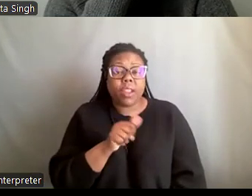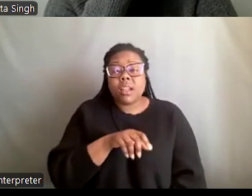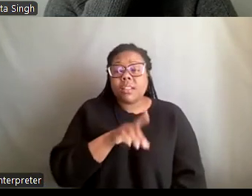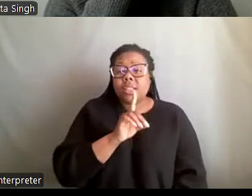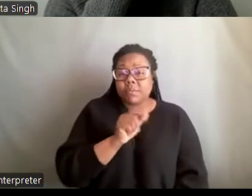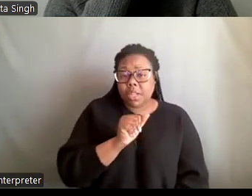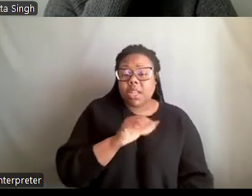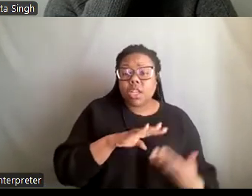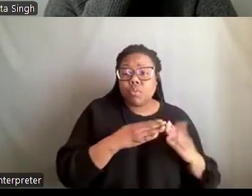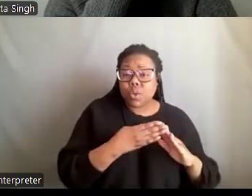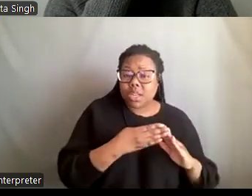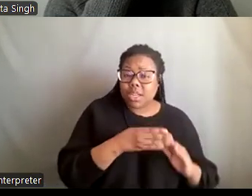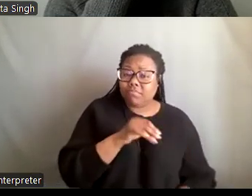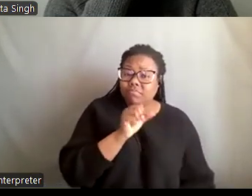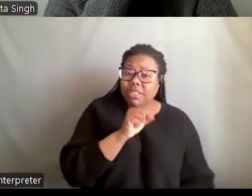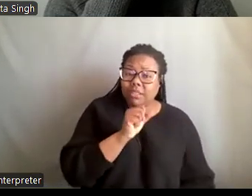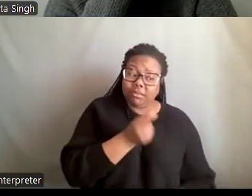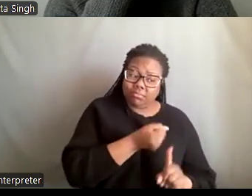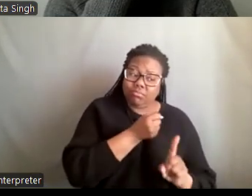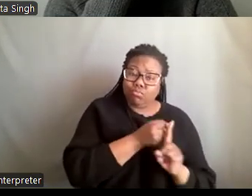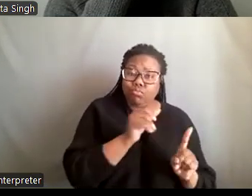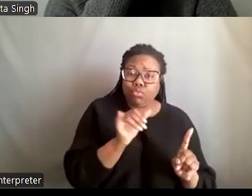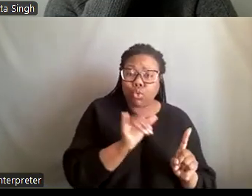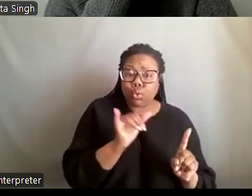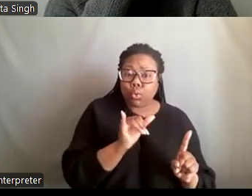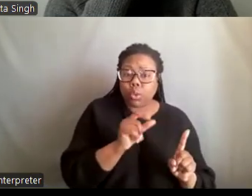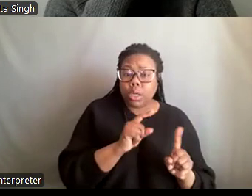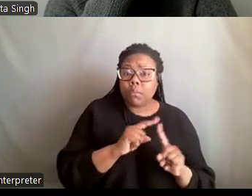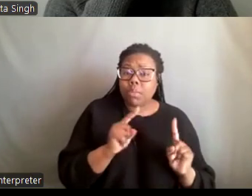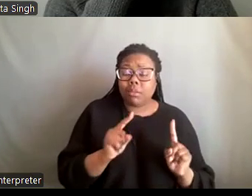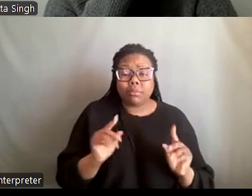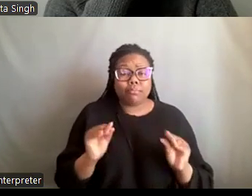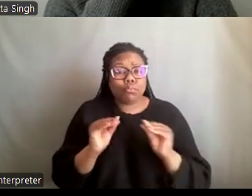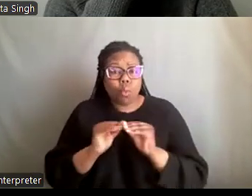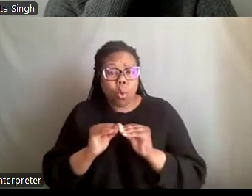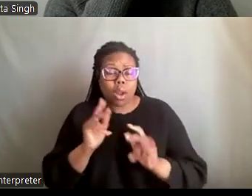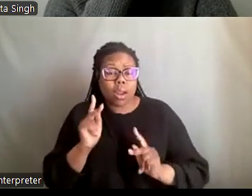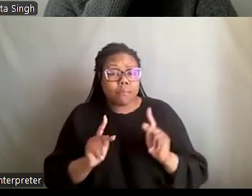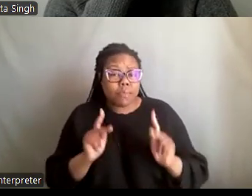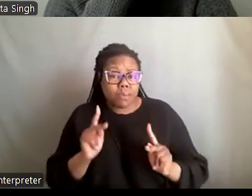many people who are directly in the crosshairs. The disability community is, yes,